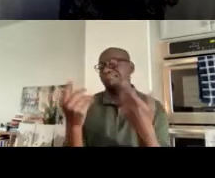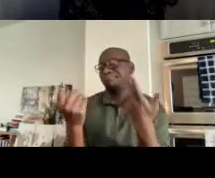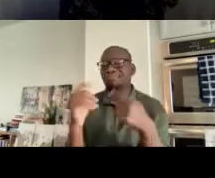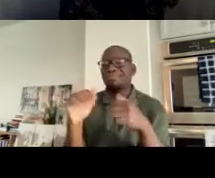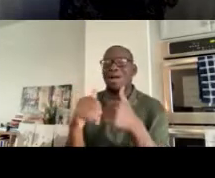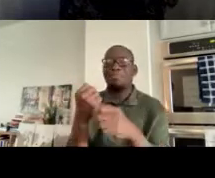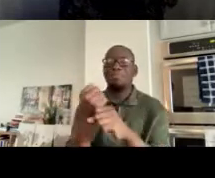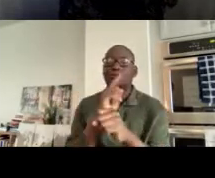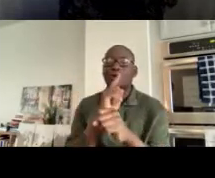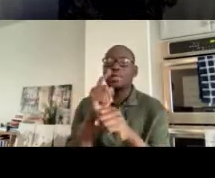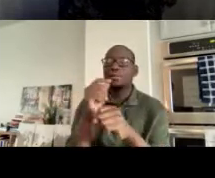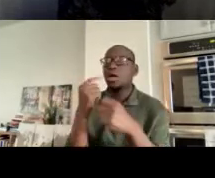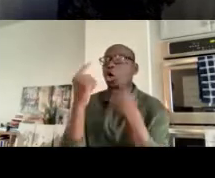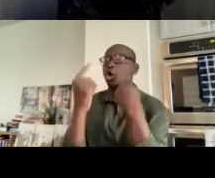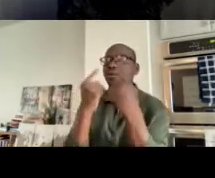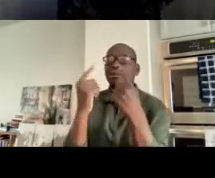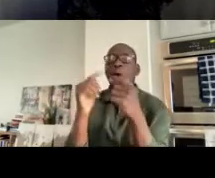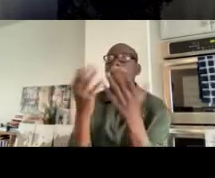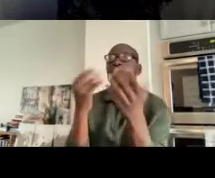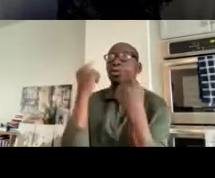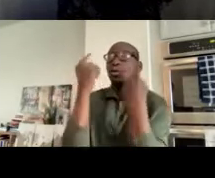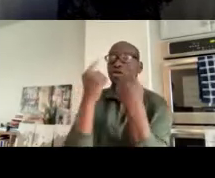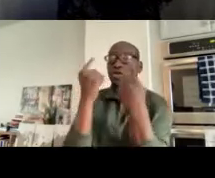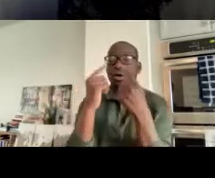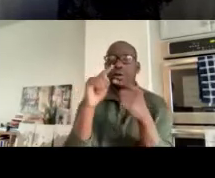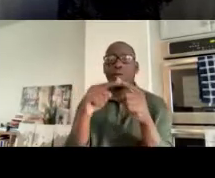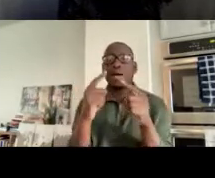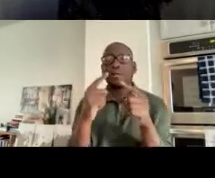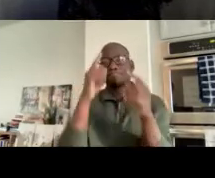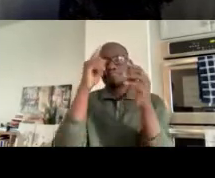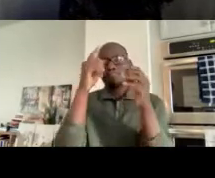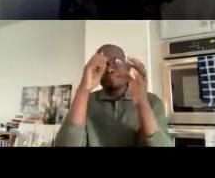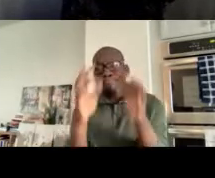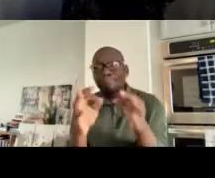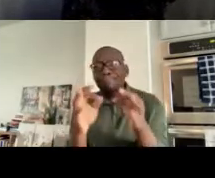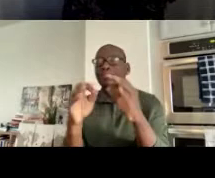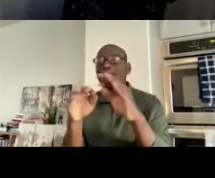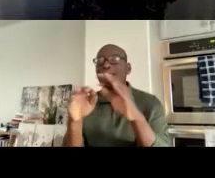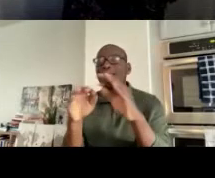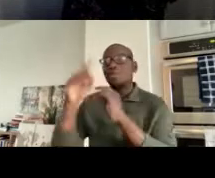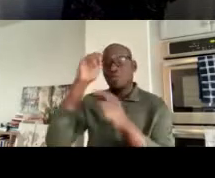here and the title of my presentation today is really what we need to consider when we're